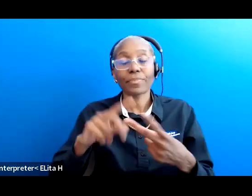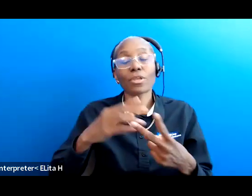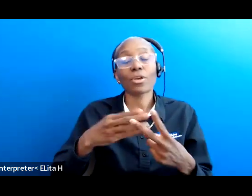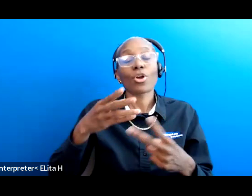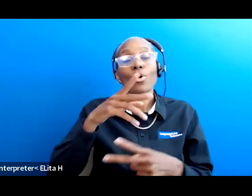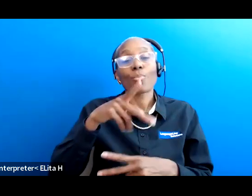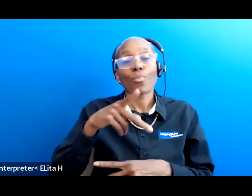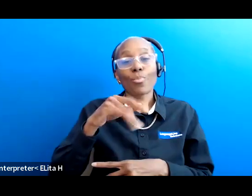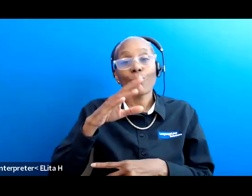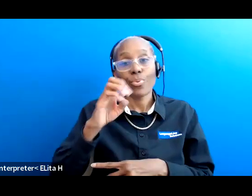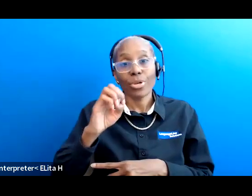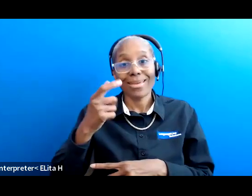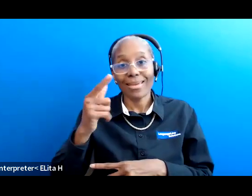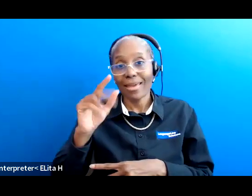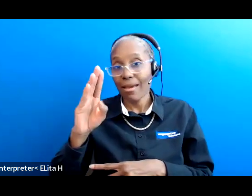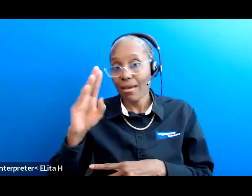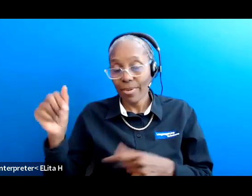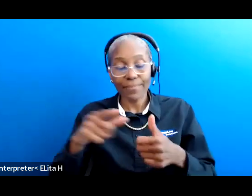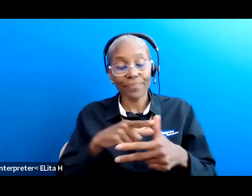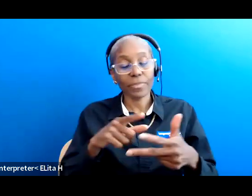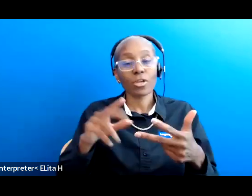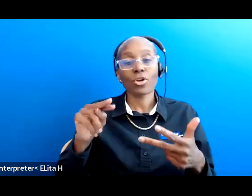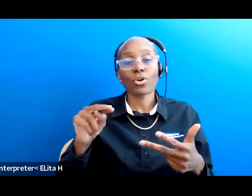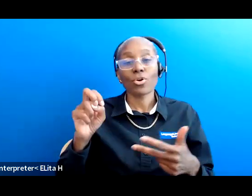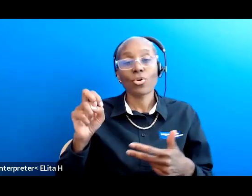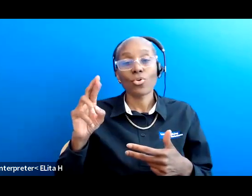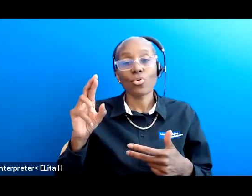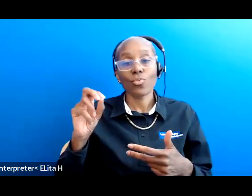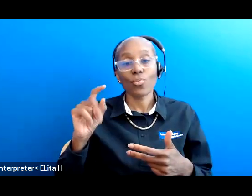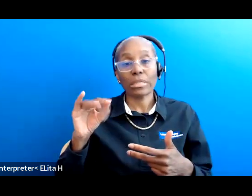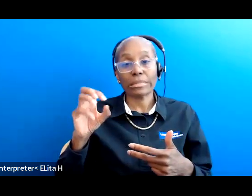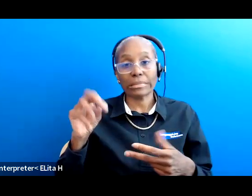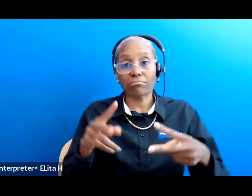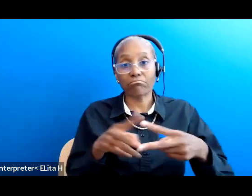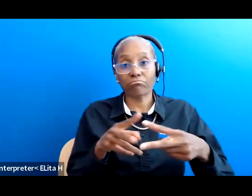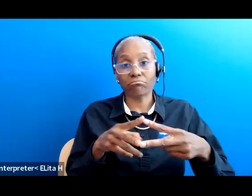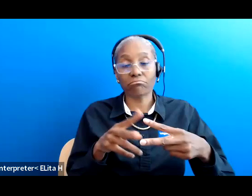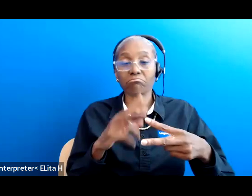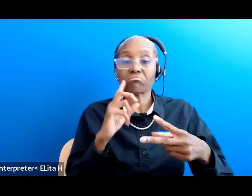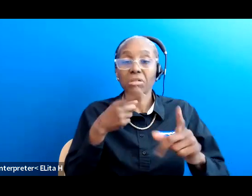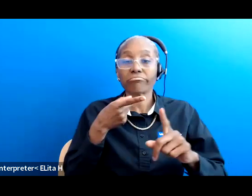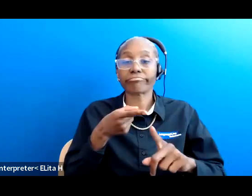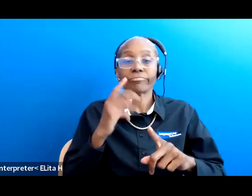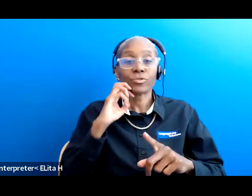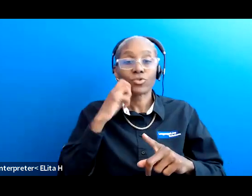Those are the only two that are specifically designed for nerve pain. Now, those are pretty significant medications.